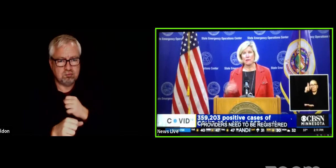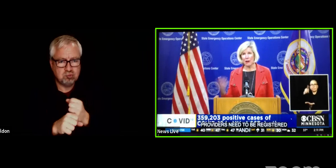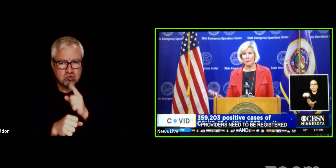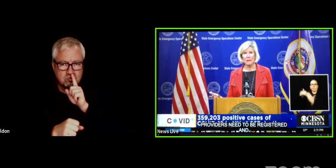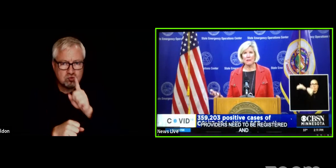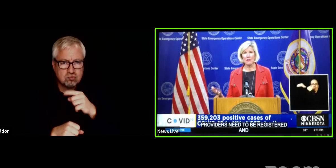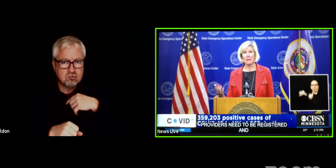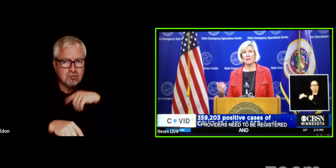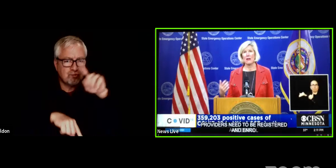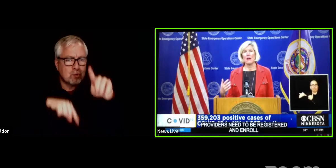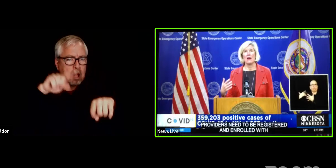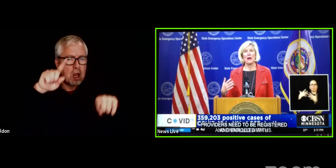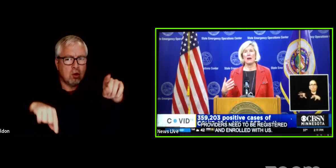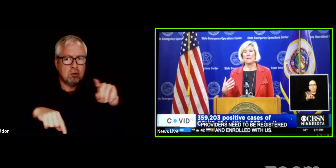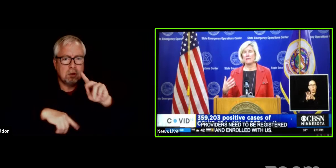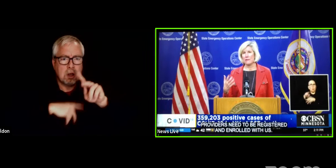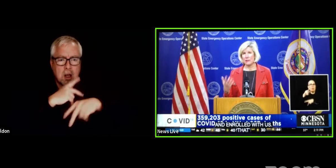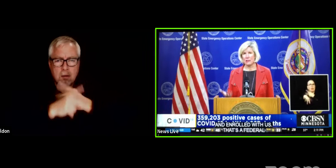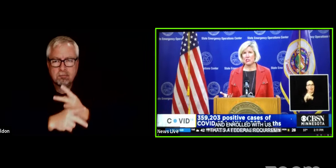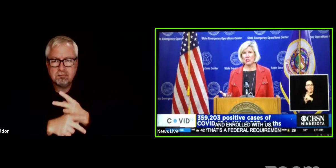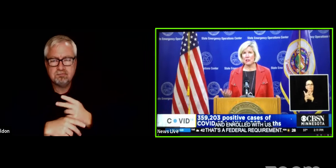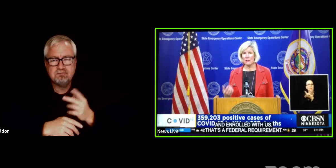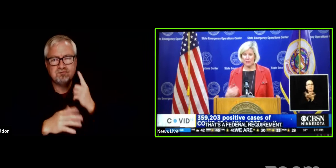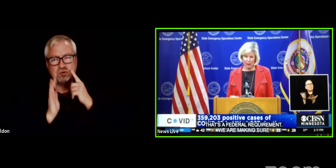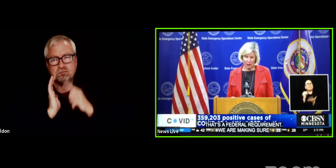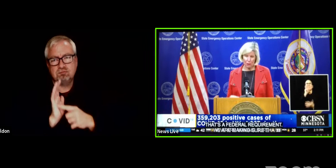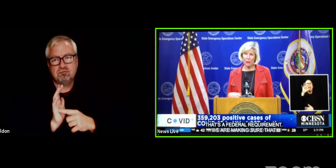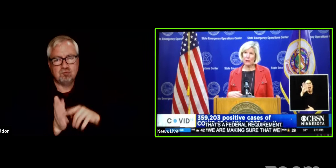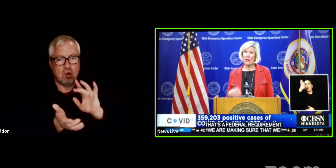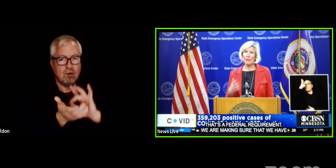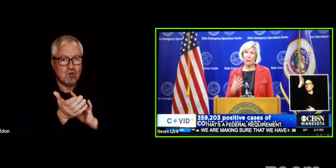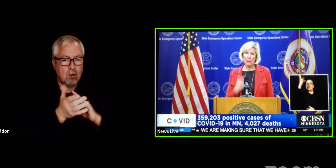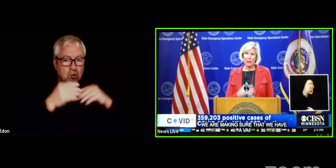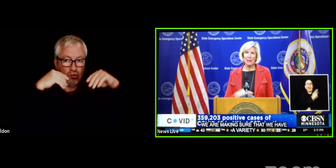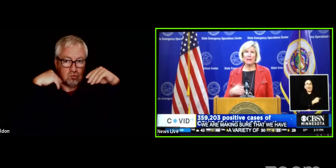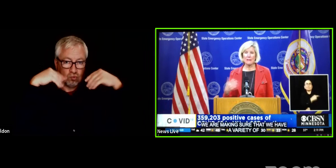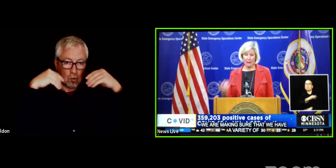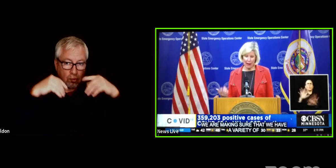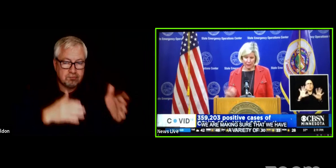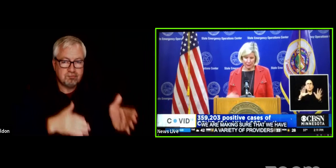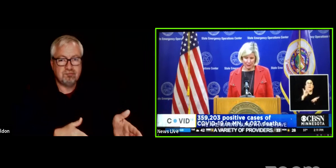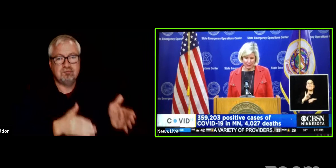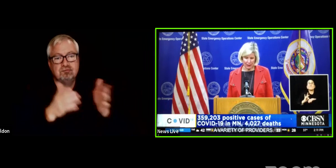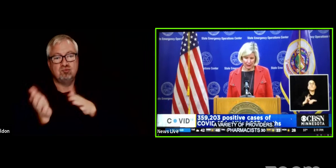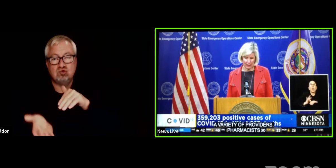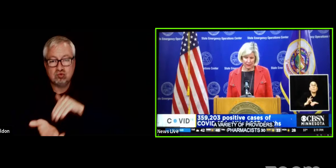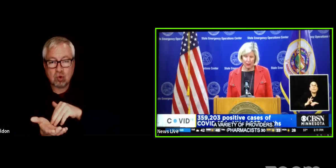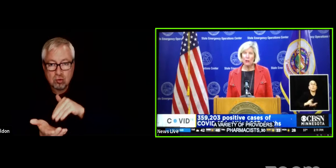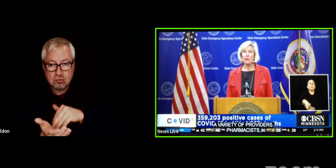SO PHARMACISTS, PHYSICIANS, WE'RE LOOKING AT BOTH CLINICS AND HOSPITAL SETTINGS,